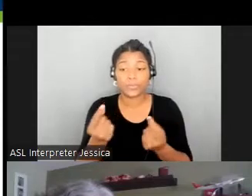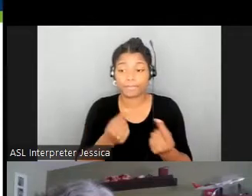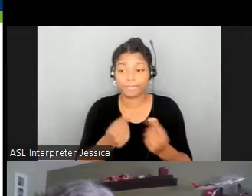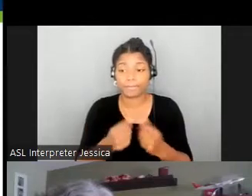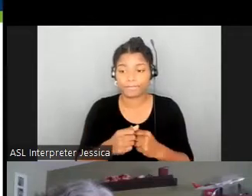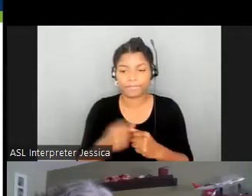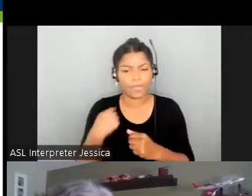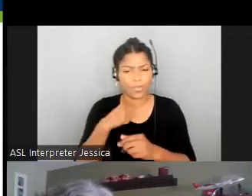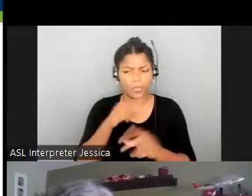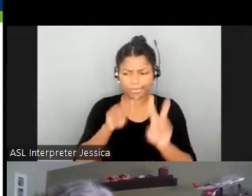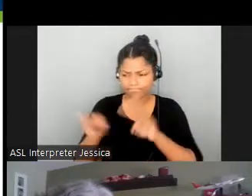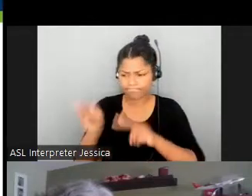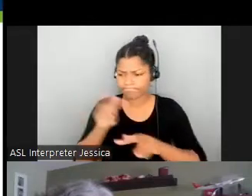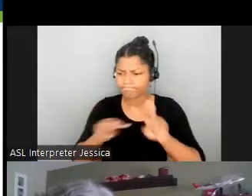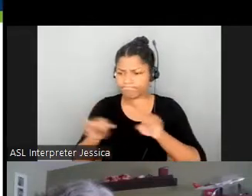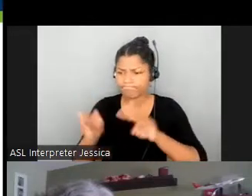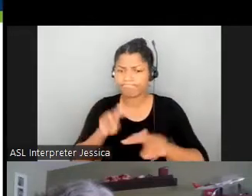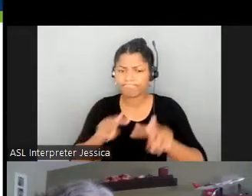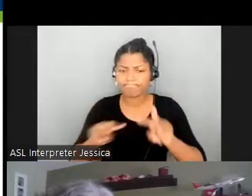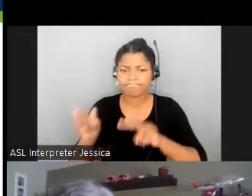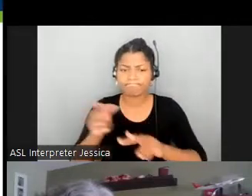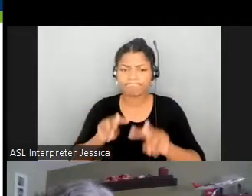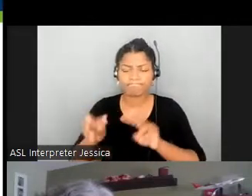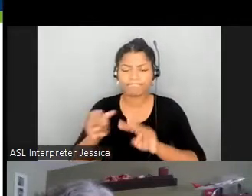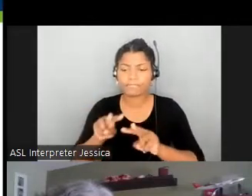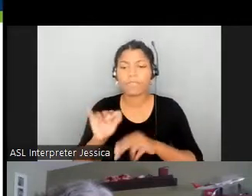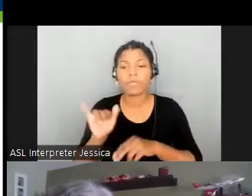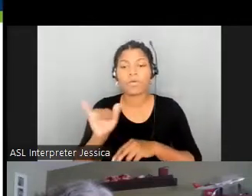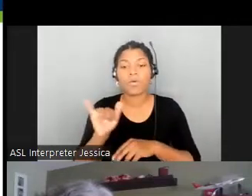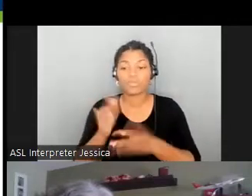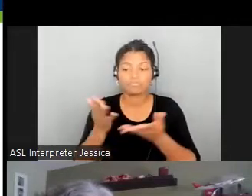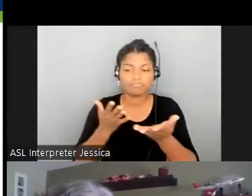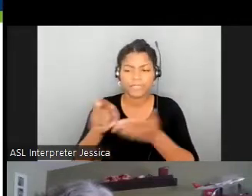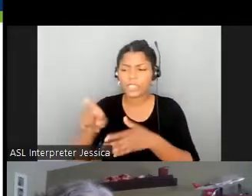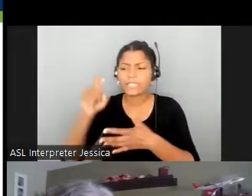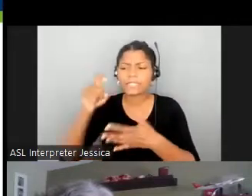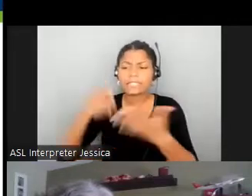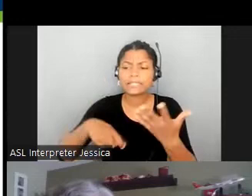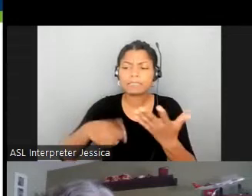A person-centered assessment and talk to them about what their needs were, what were their